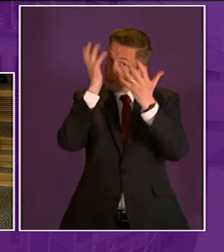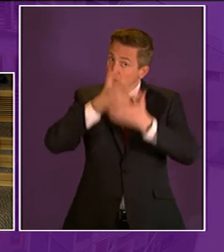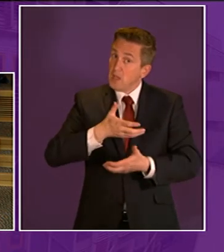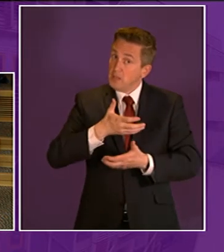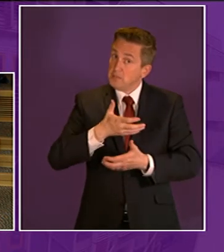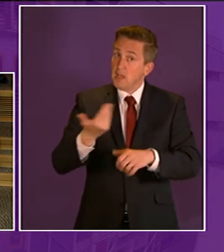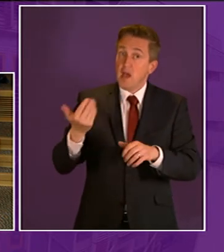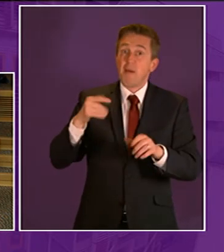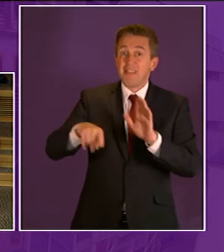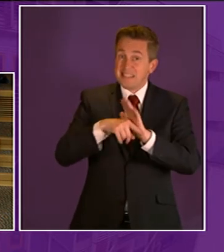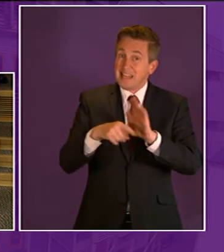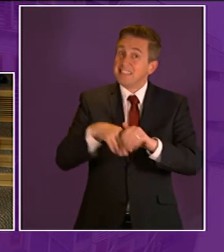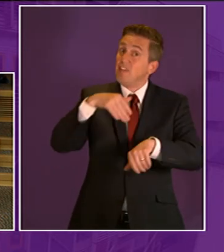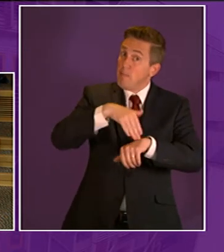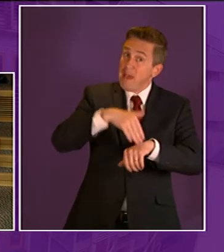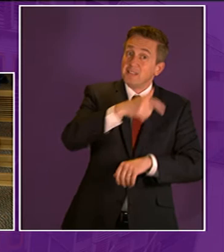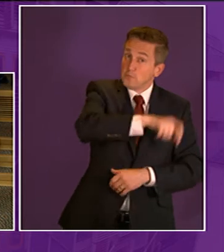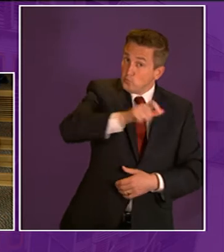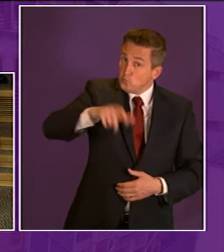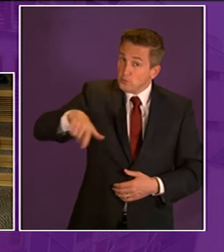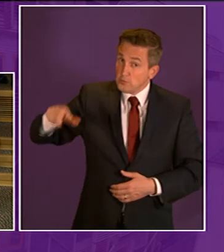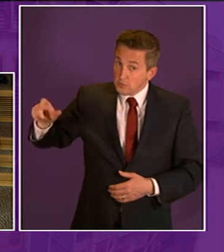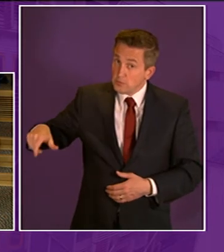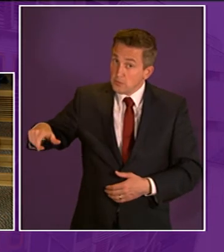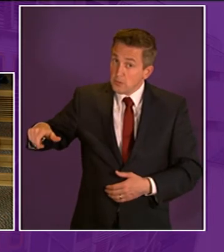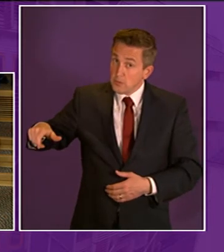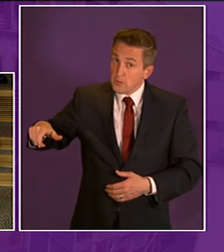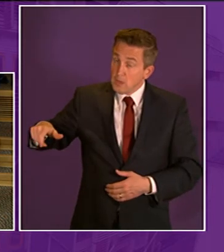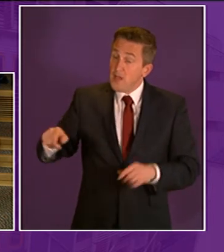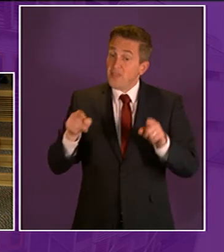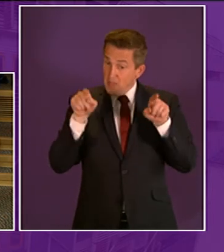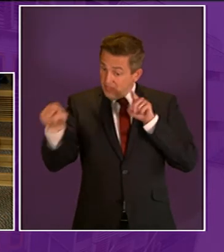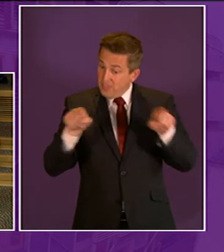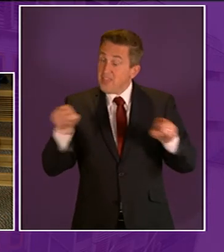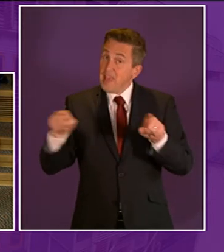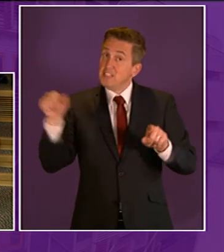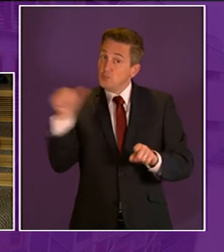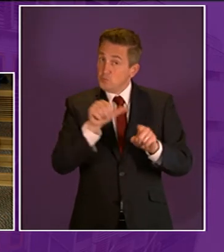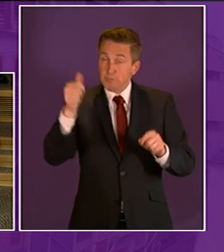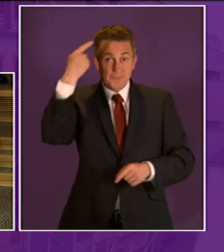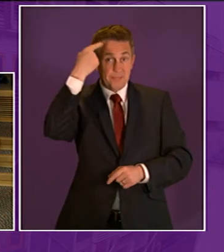impact of the current dispute on students and said that that should be to the fore of all our thinking.